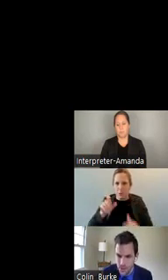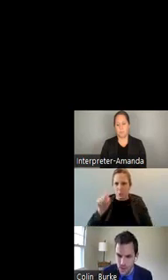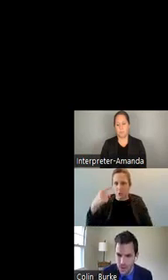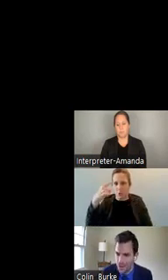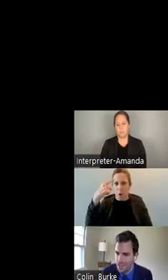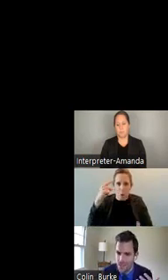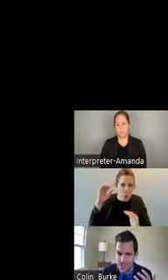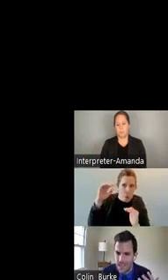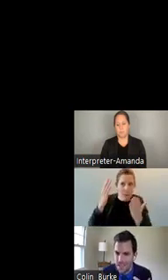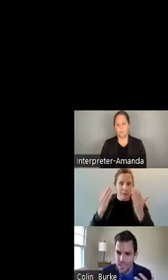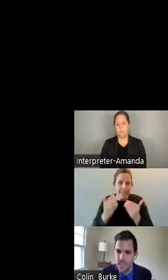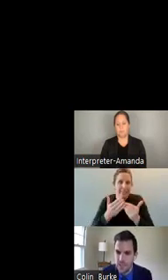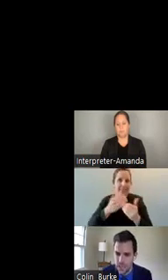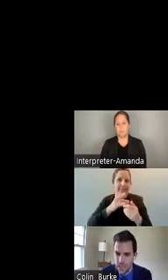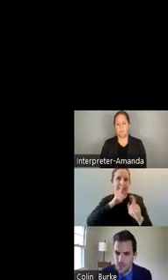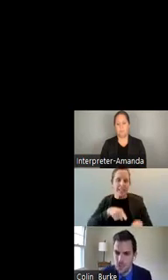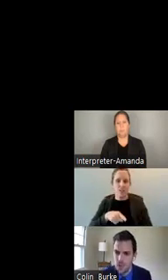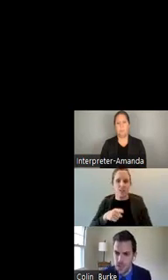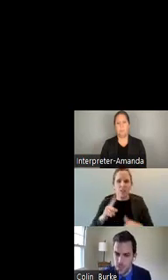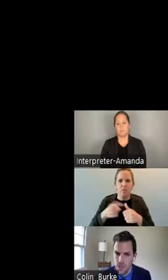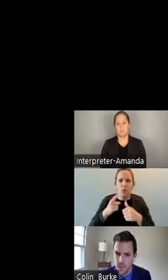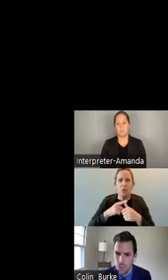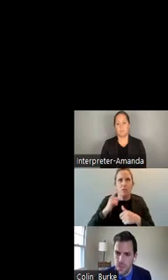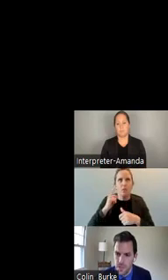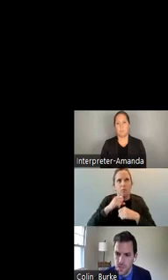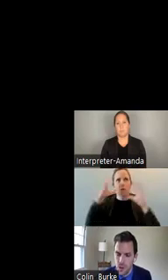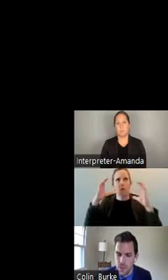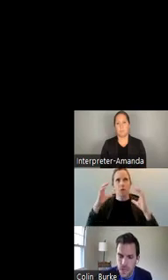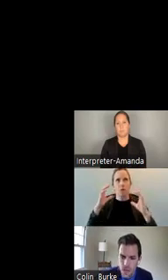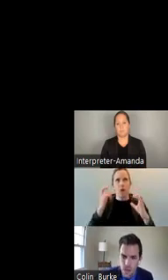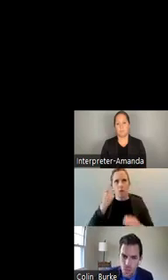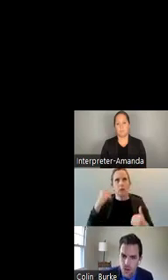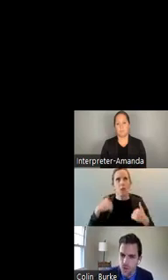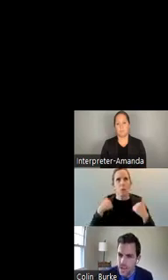to about kind of just getting the lay of the land with youth experiencing homelessness so what are